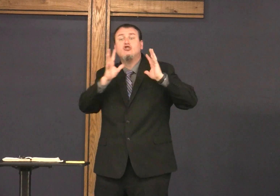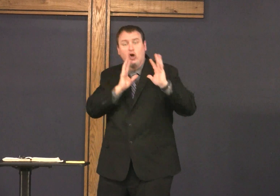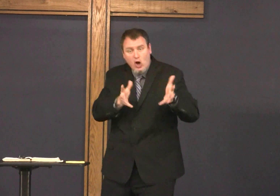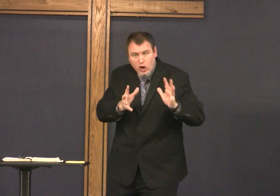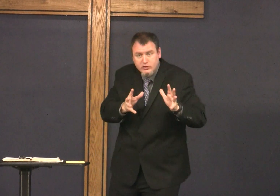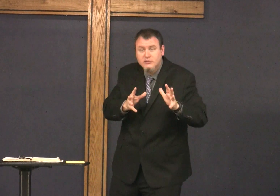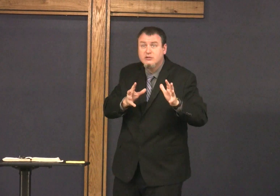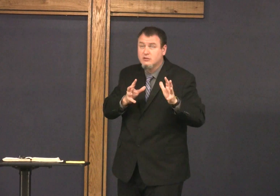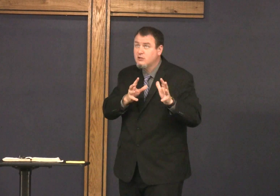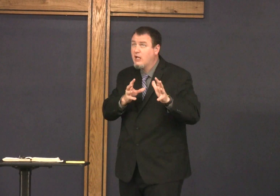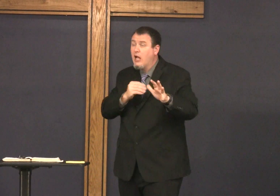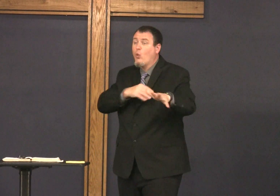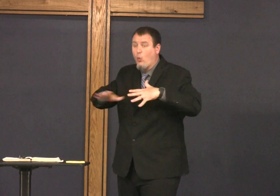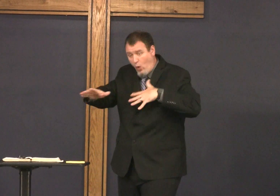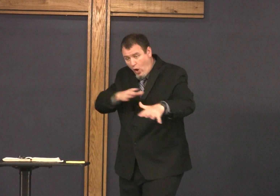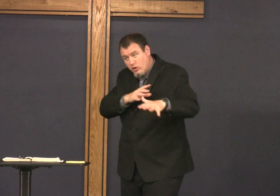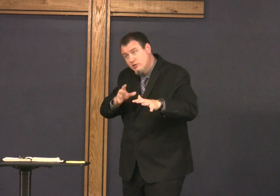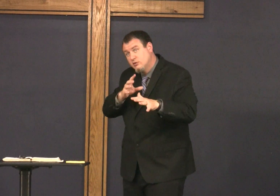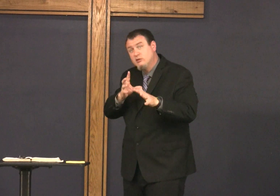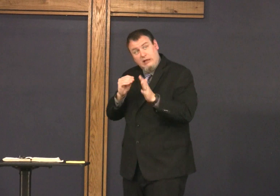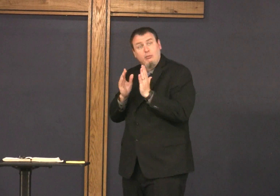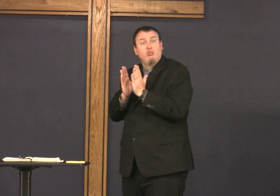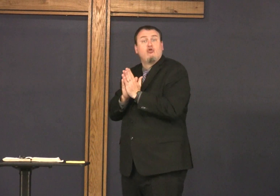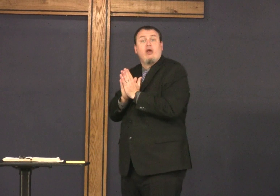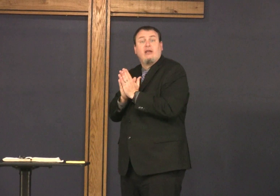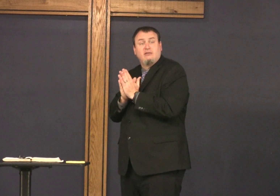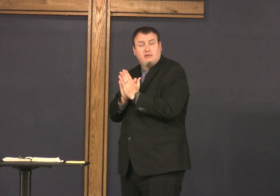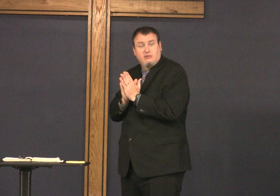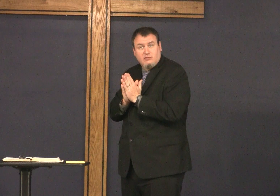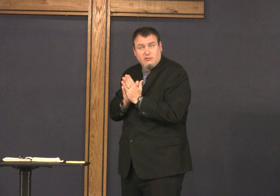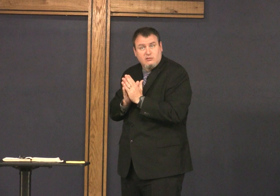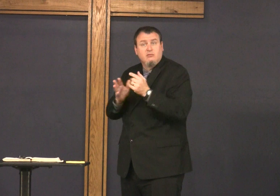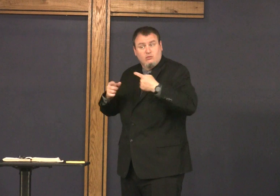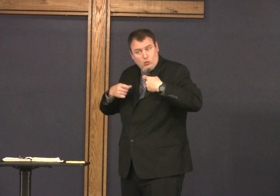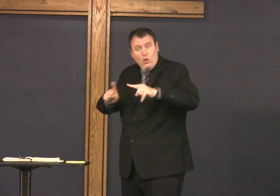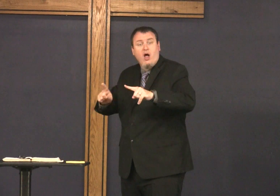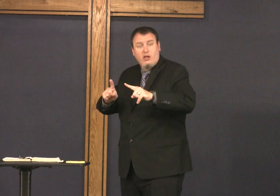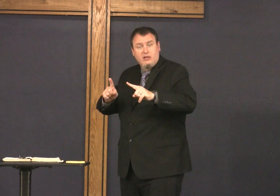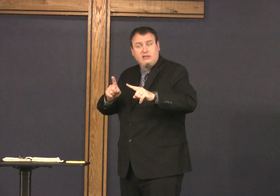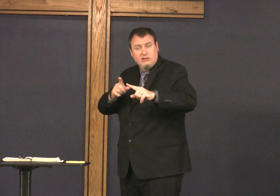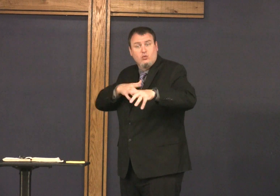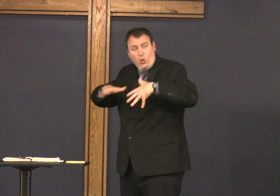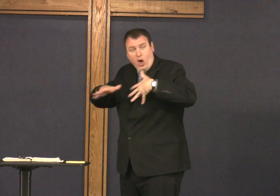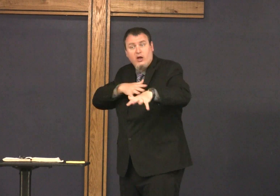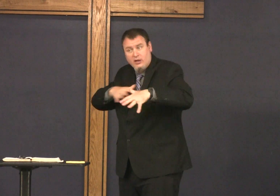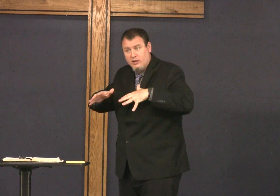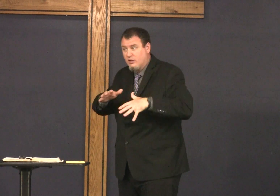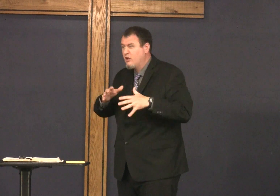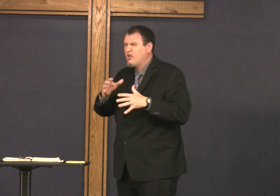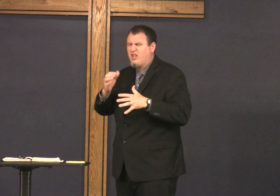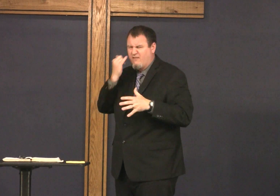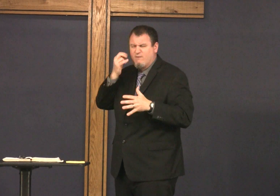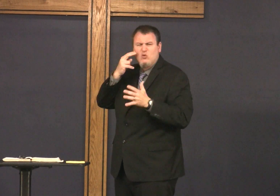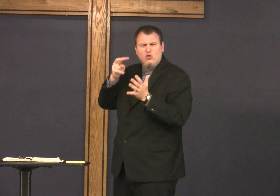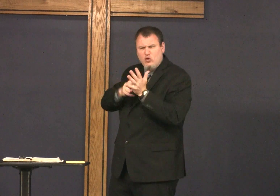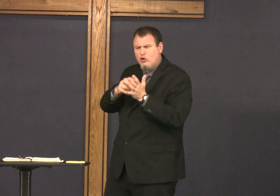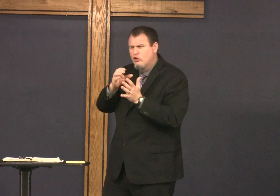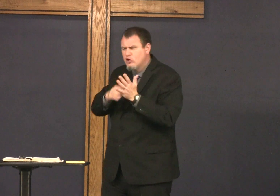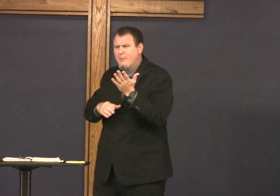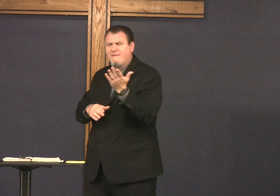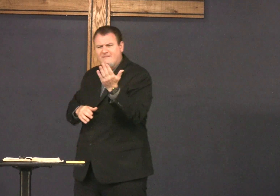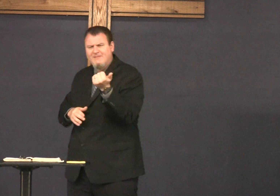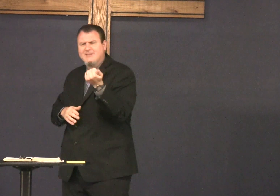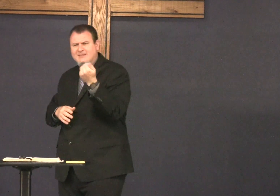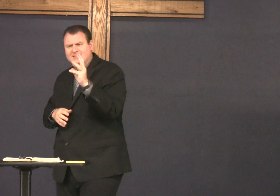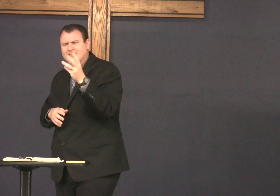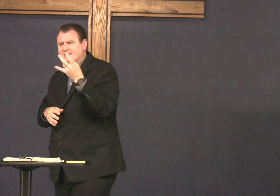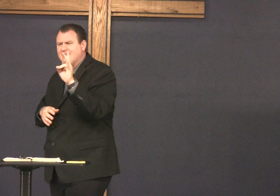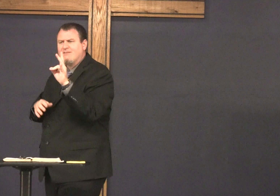16 and 7 I'm sorry in chapter 16 and 17. he prays while he's walking you notice in